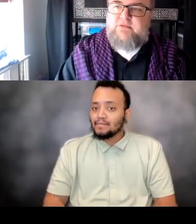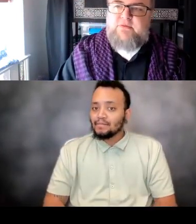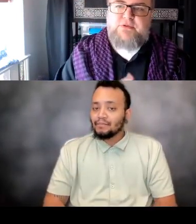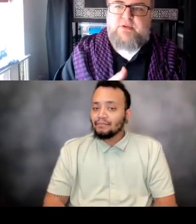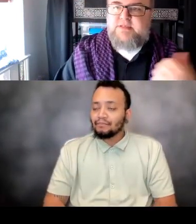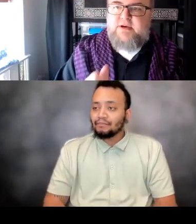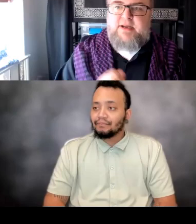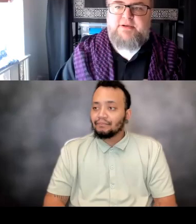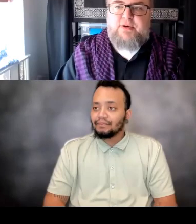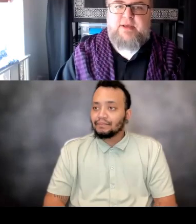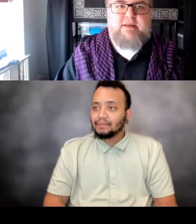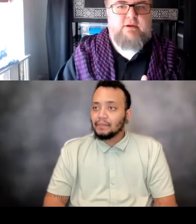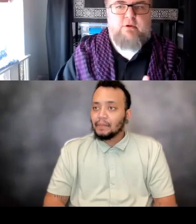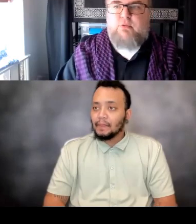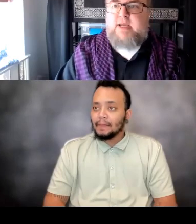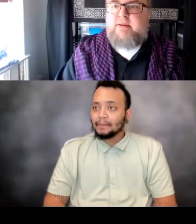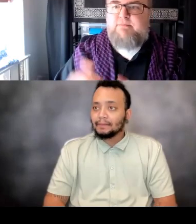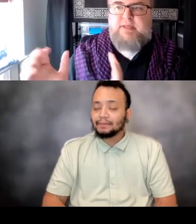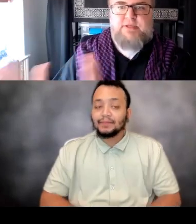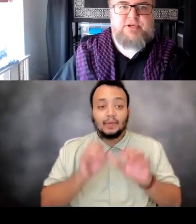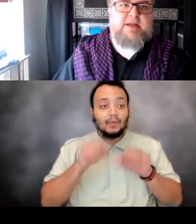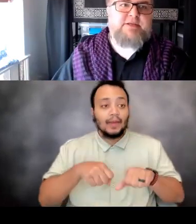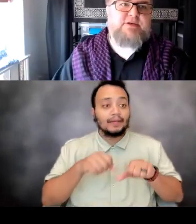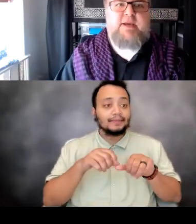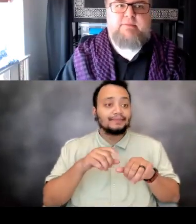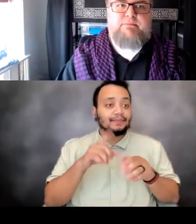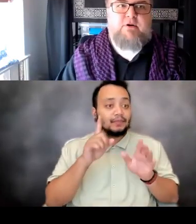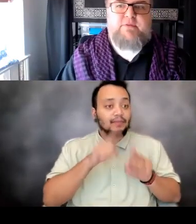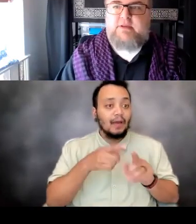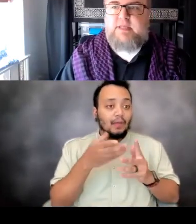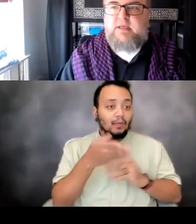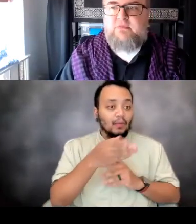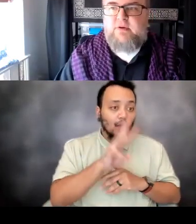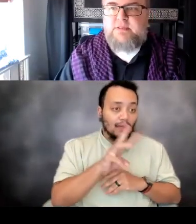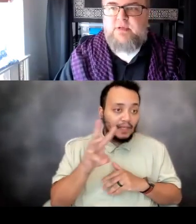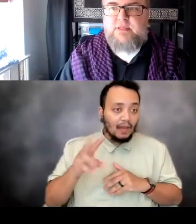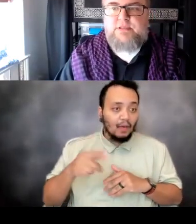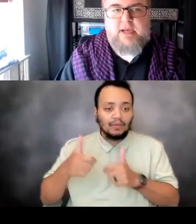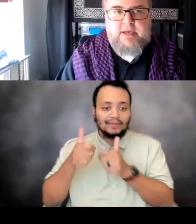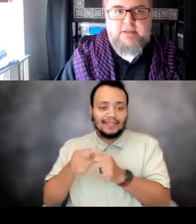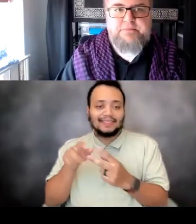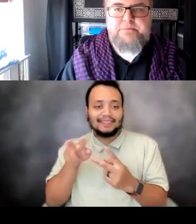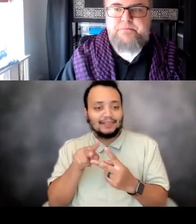So if folks wanna start entering, great. In the chat is great, perfect. Thank you for answering in the chat.